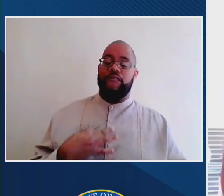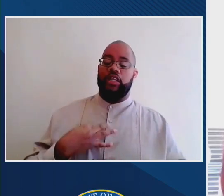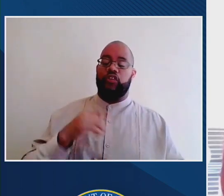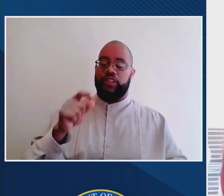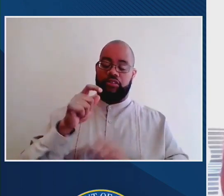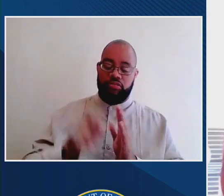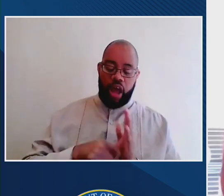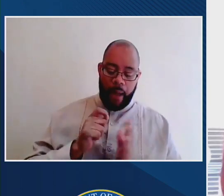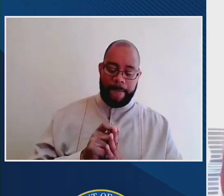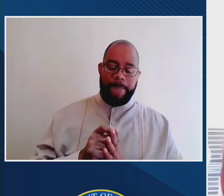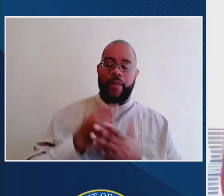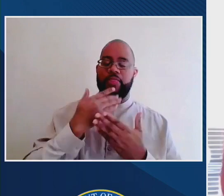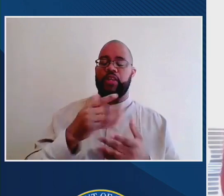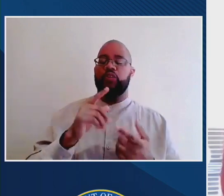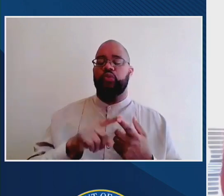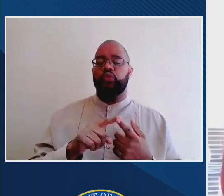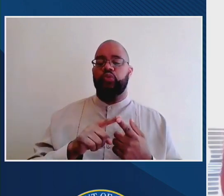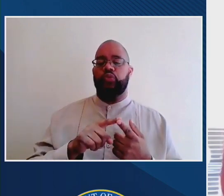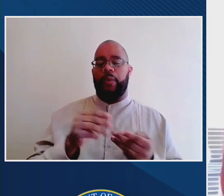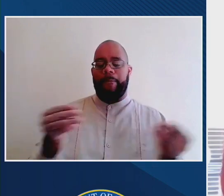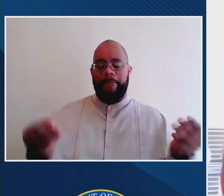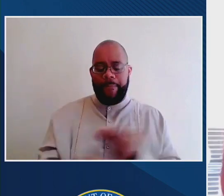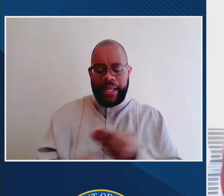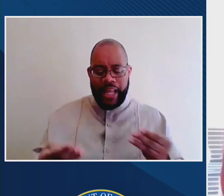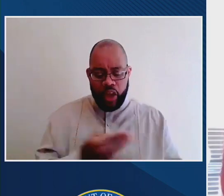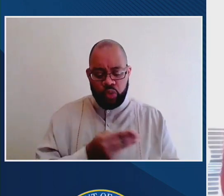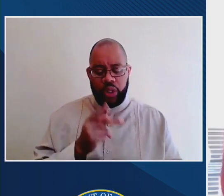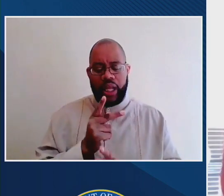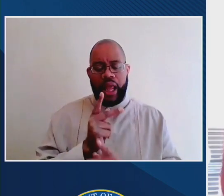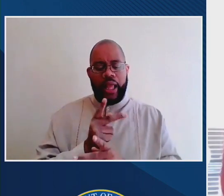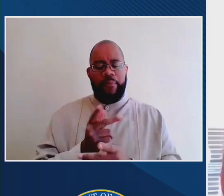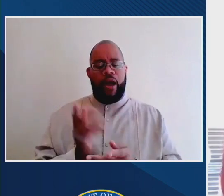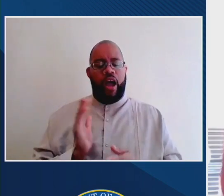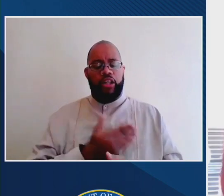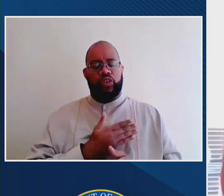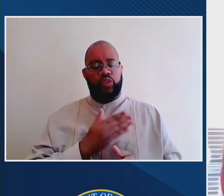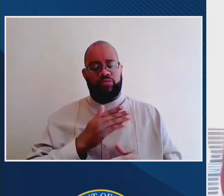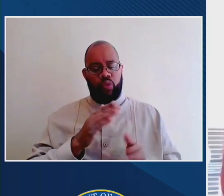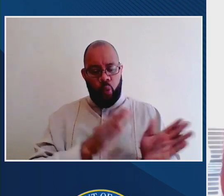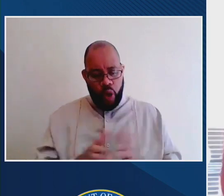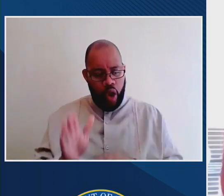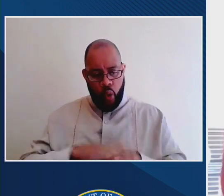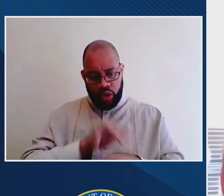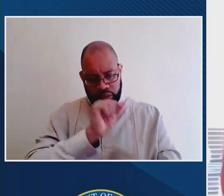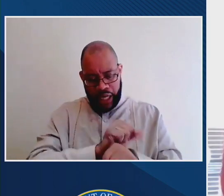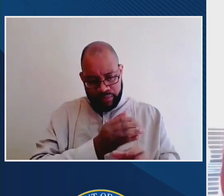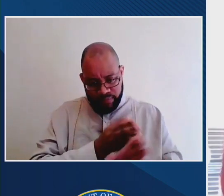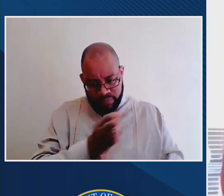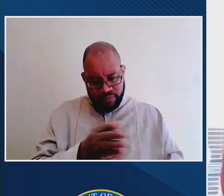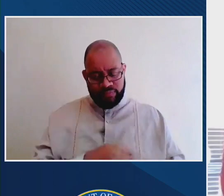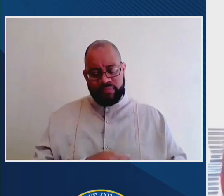Thank you to the mediators who help keep us organized and on task, and making the most of all of our time.